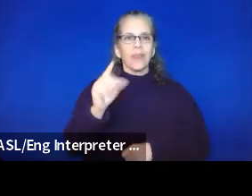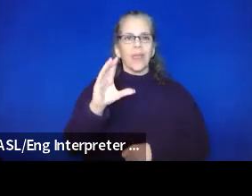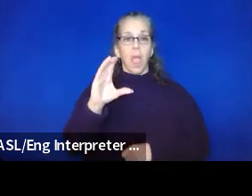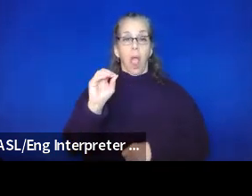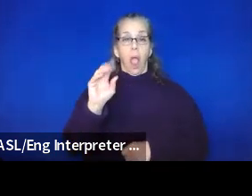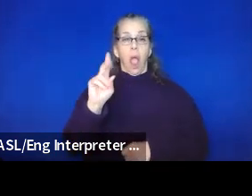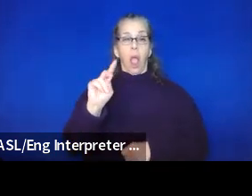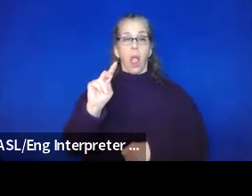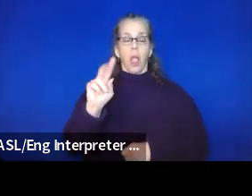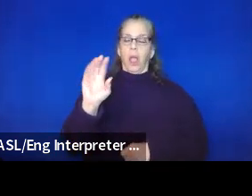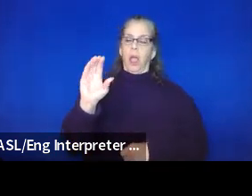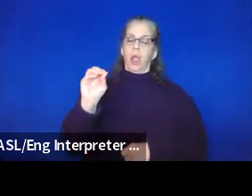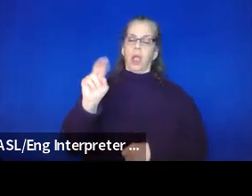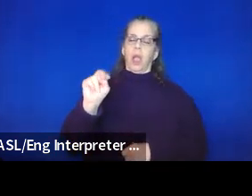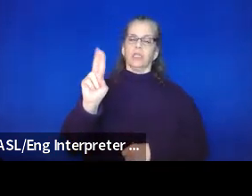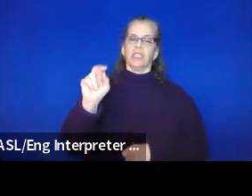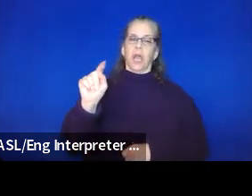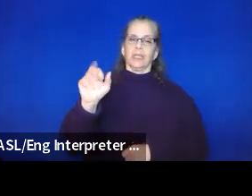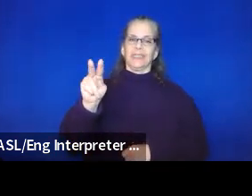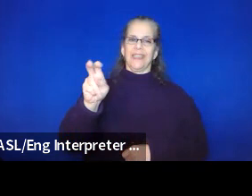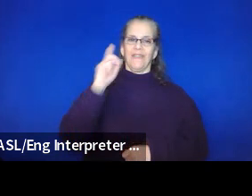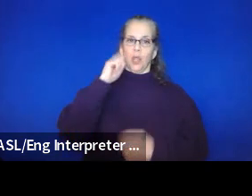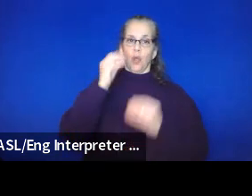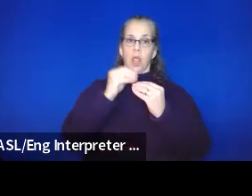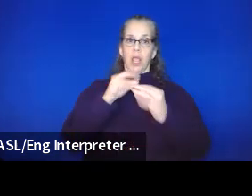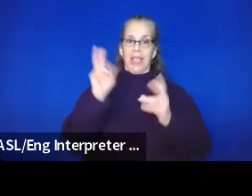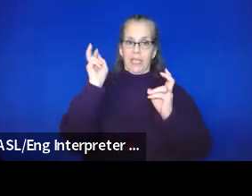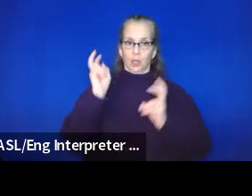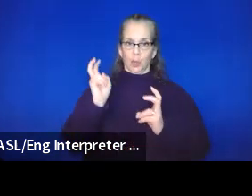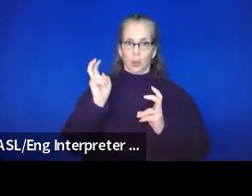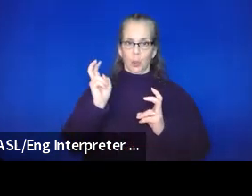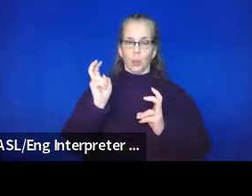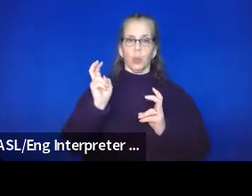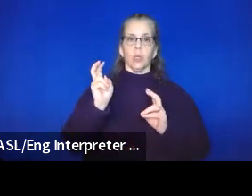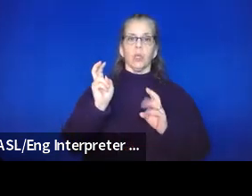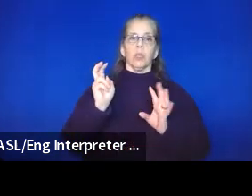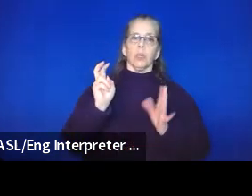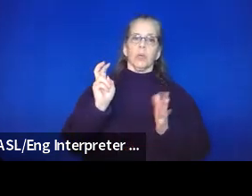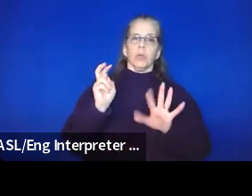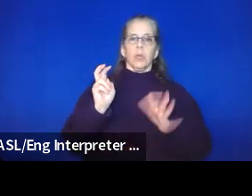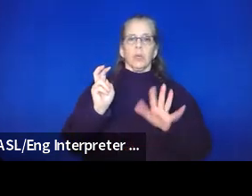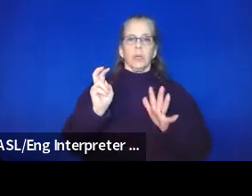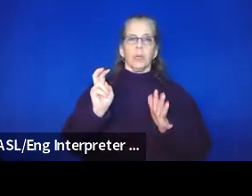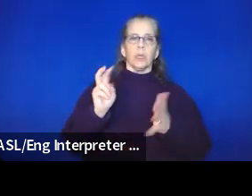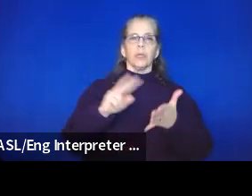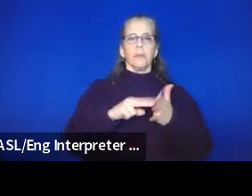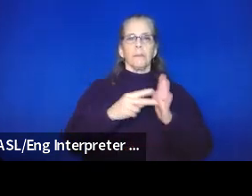hearing. If you have a mixed hearing loss, where both a conductive hearing loss and a